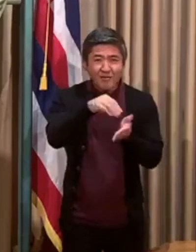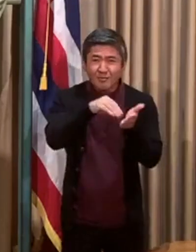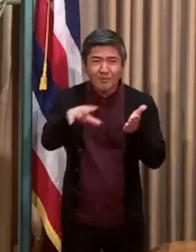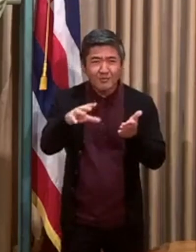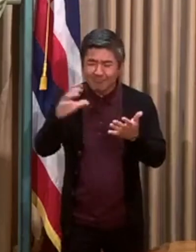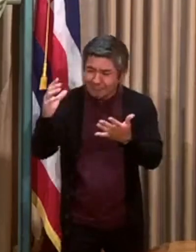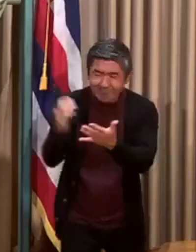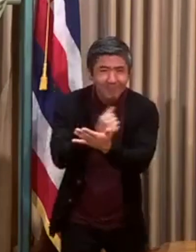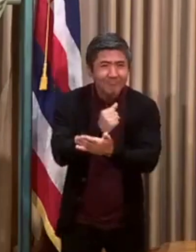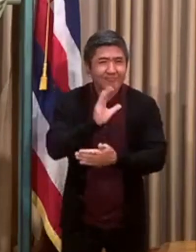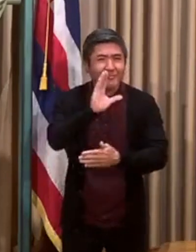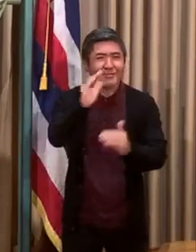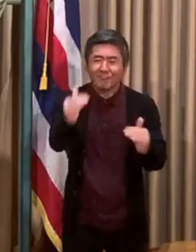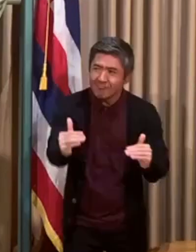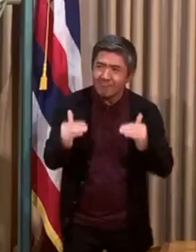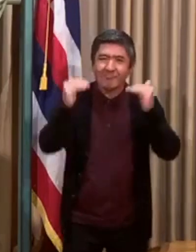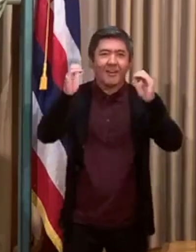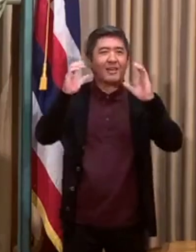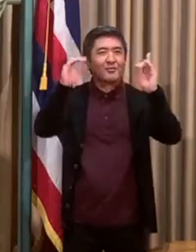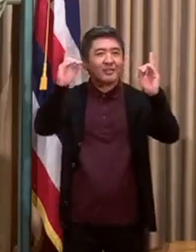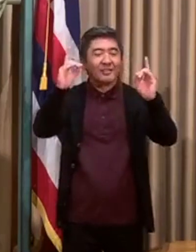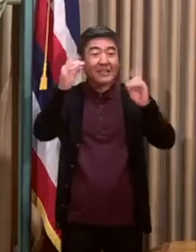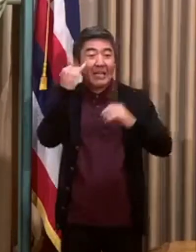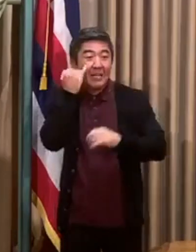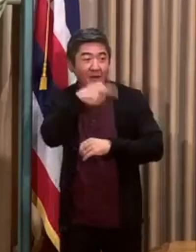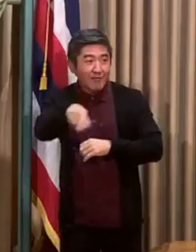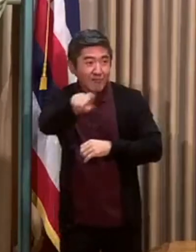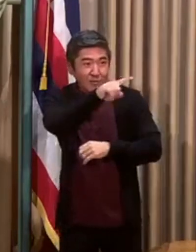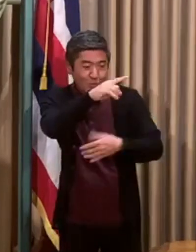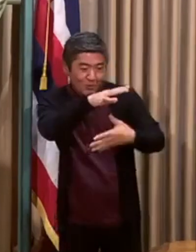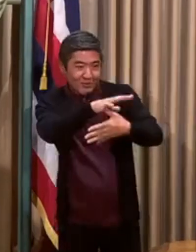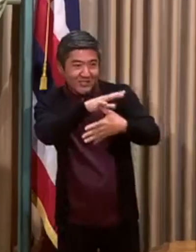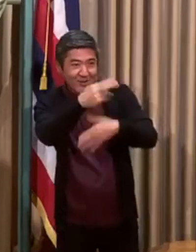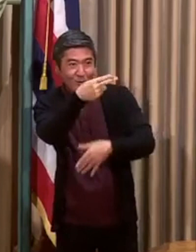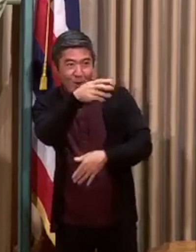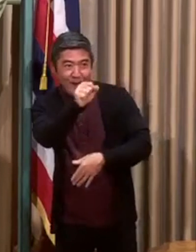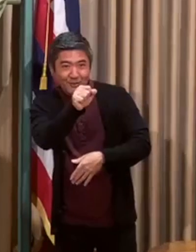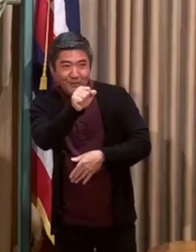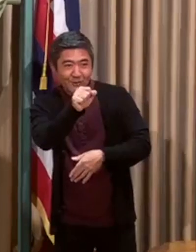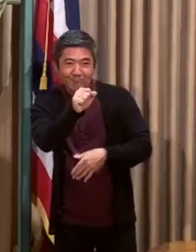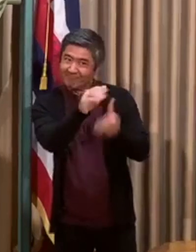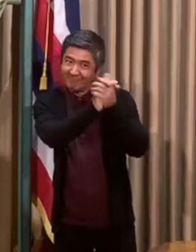whether you are one of our many high school seniors graduating, and I also congratulate you,